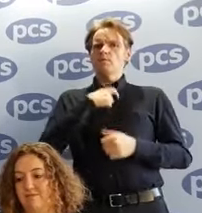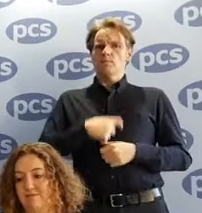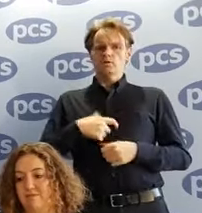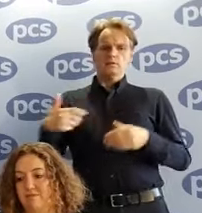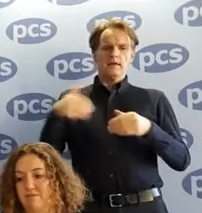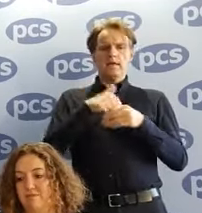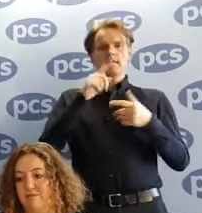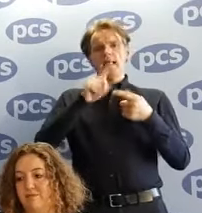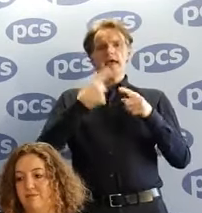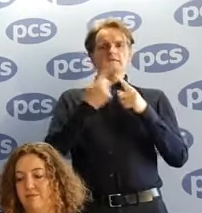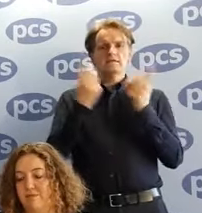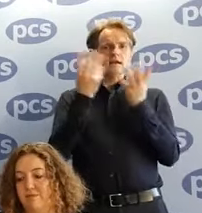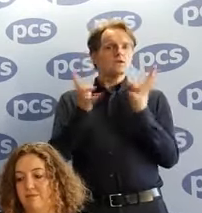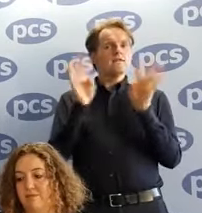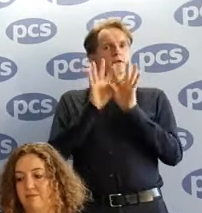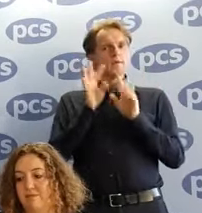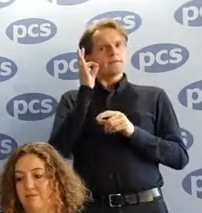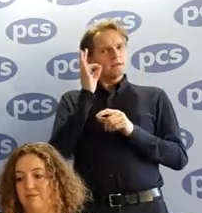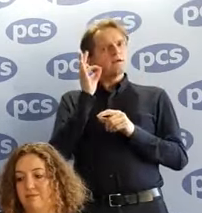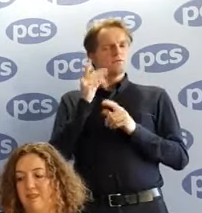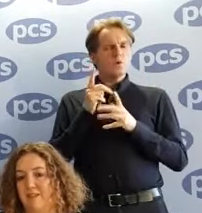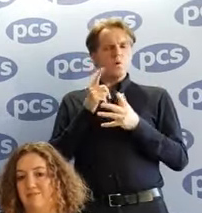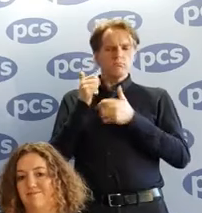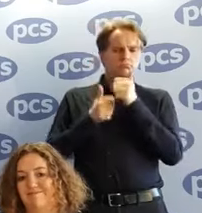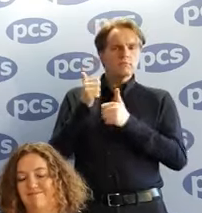as a vice president also on Fran's election and to all our NEC members who've